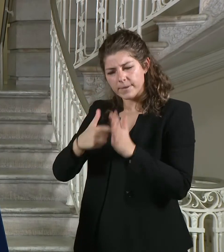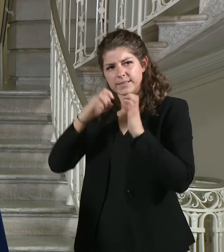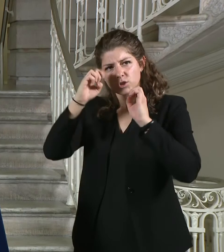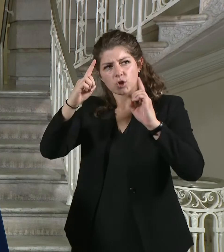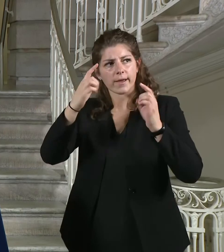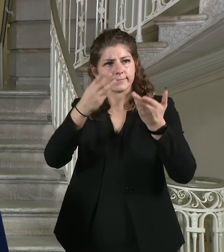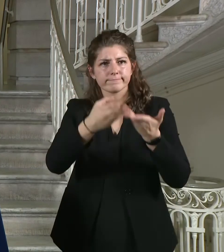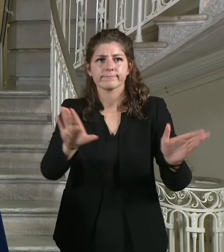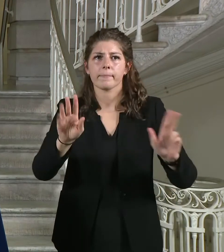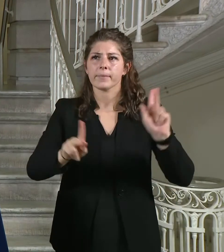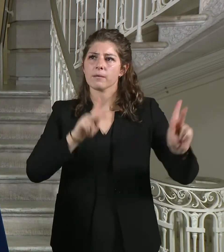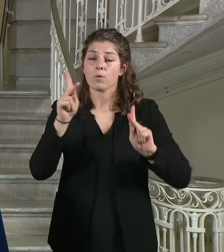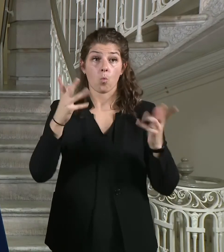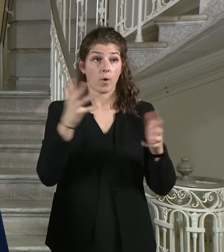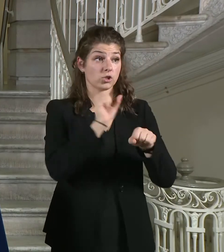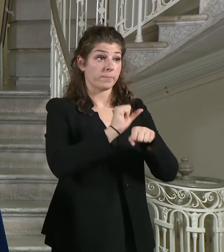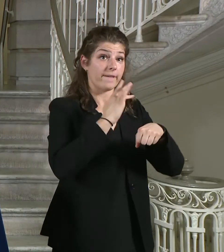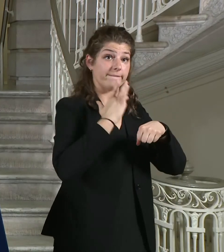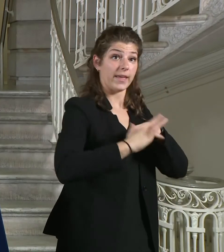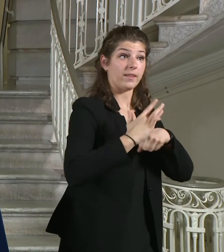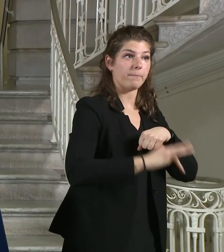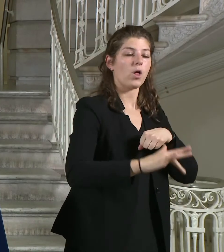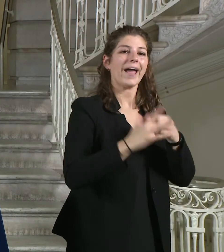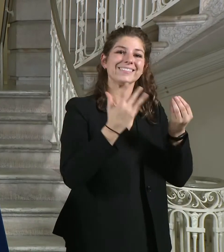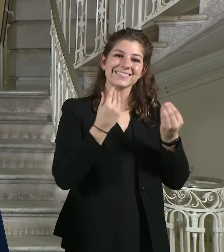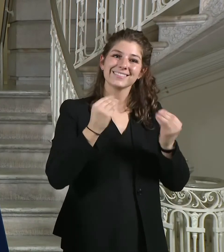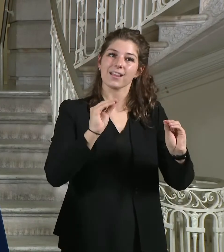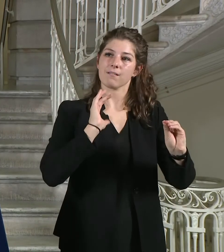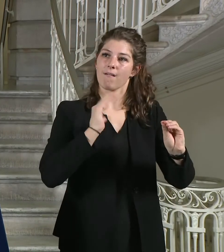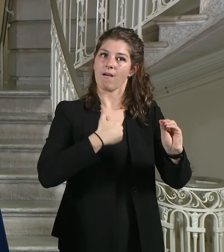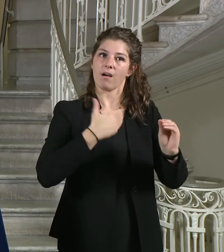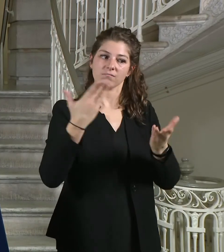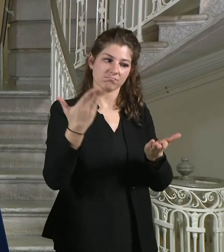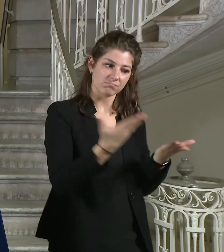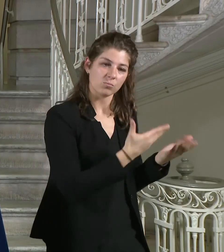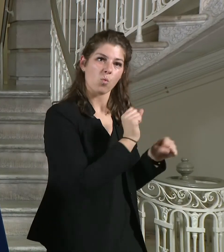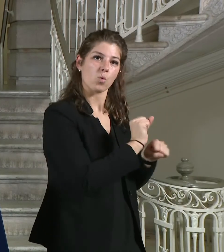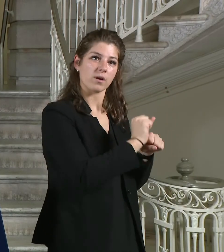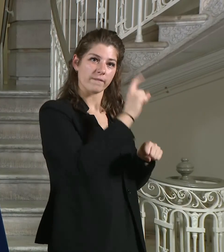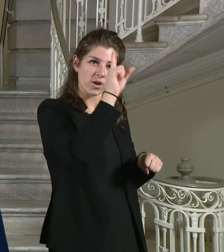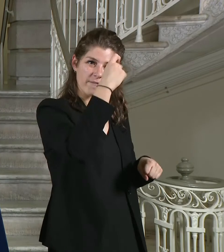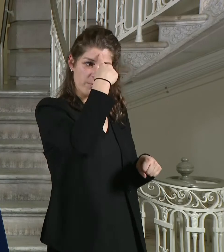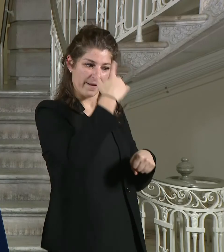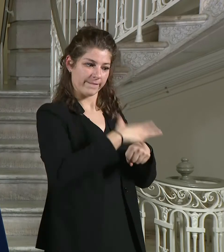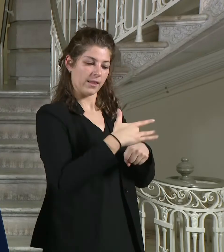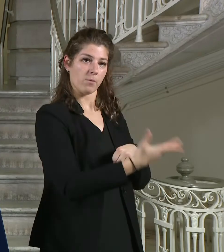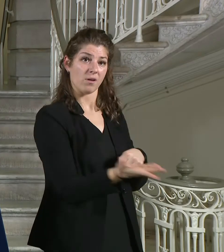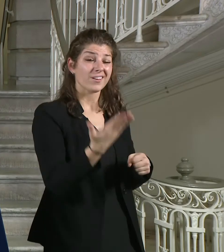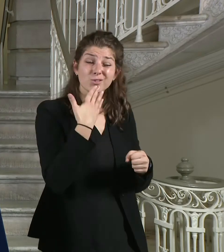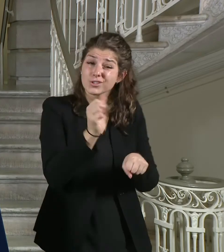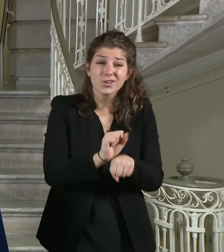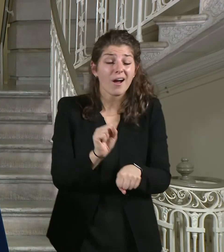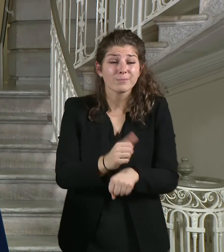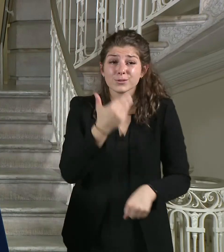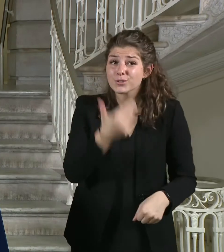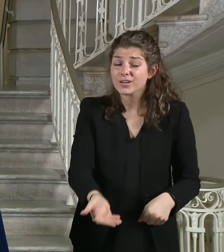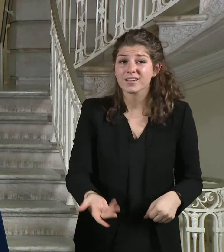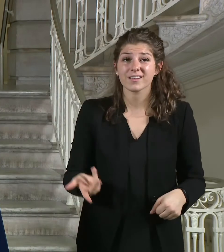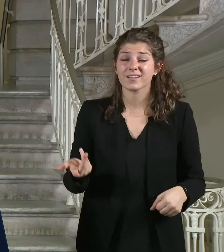MAYOR IS THAT WE MUST EDUCATE THE PUBLIC WHEN JOBS ARE AVAILABLE AND